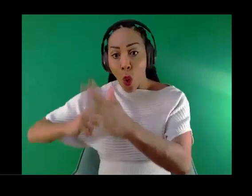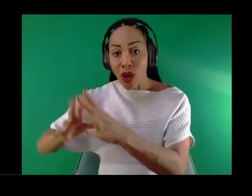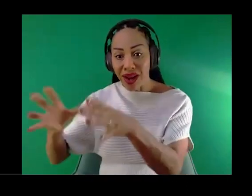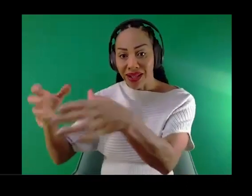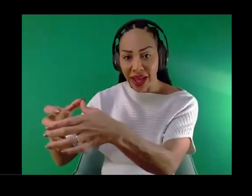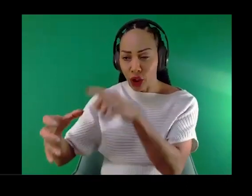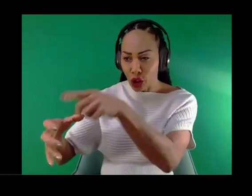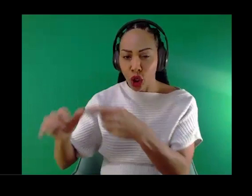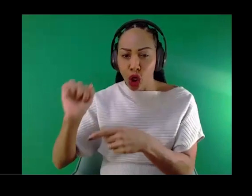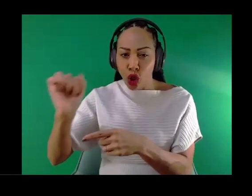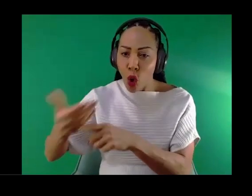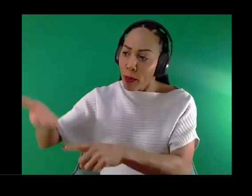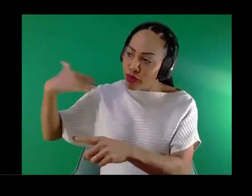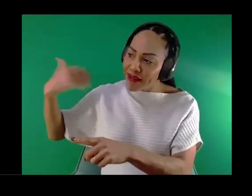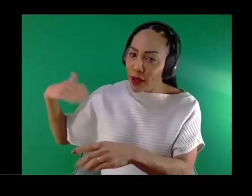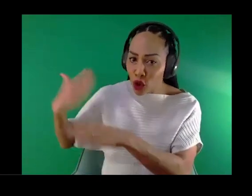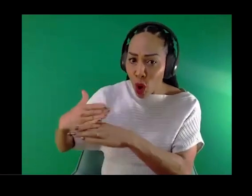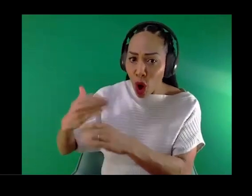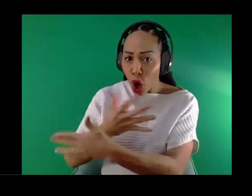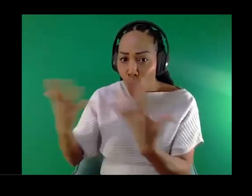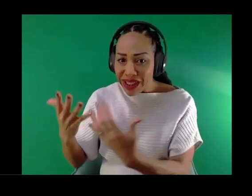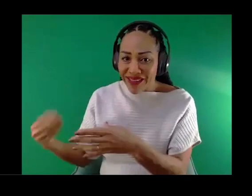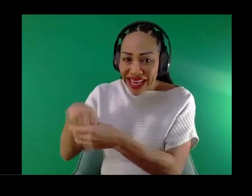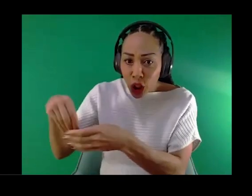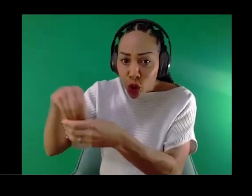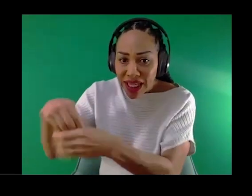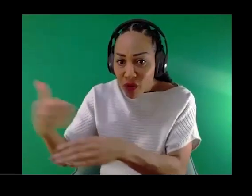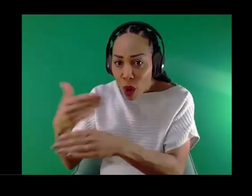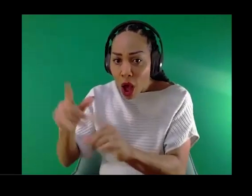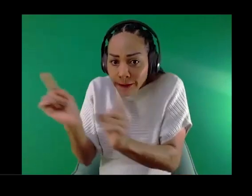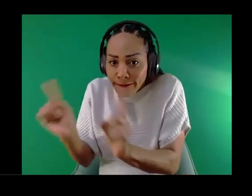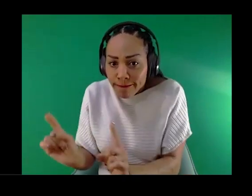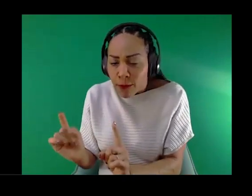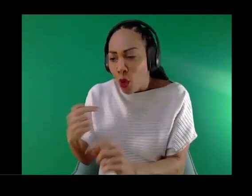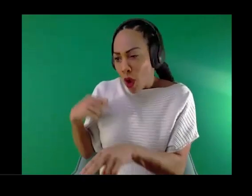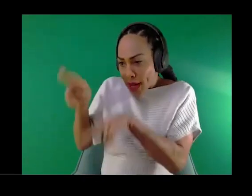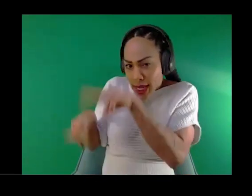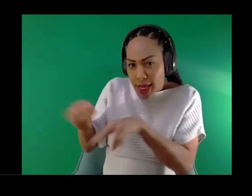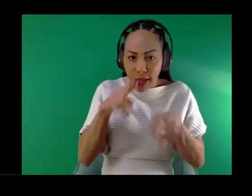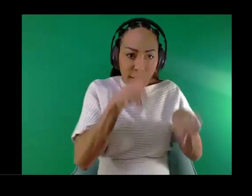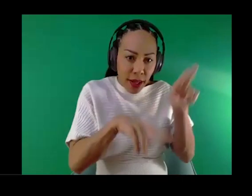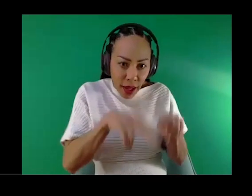or disabled led work so as I said stage one is designed to be much more light touch this year